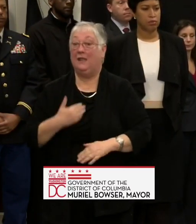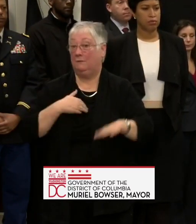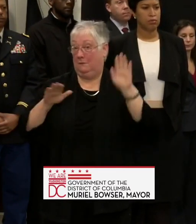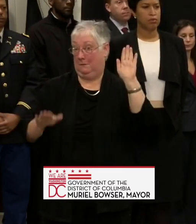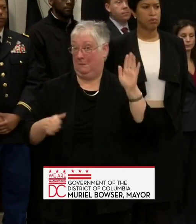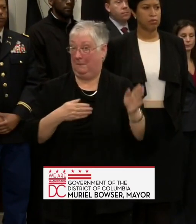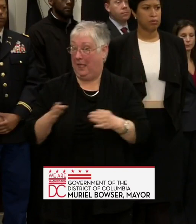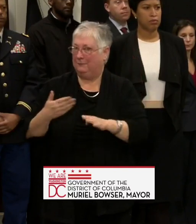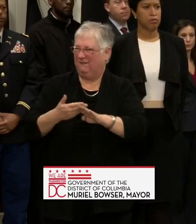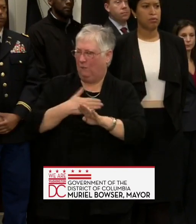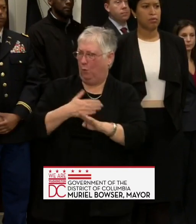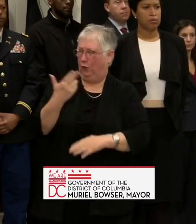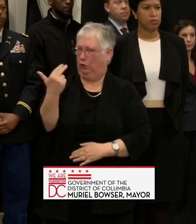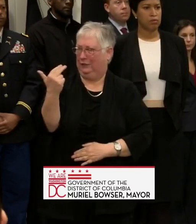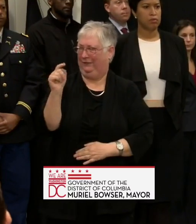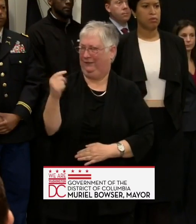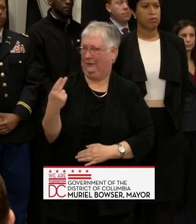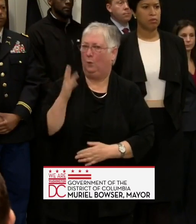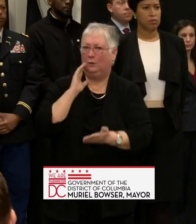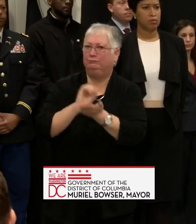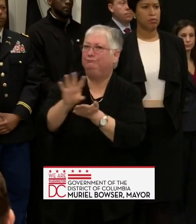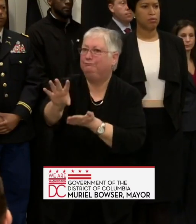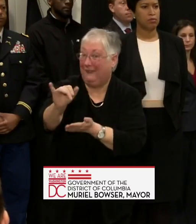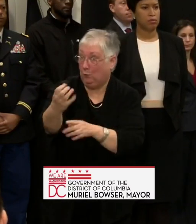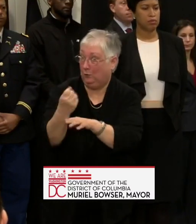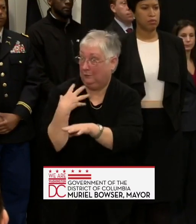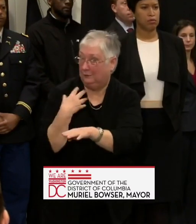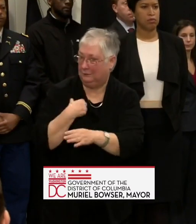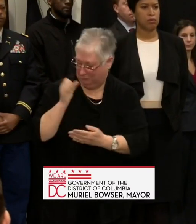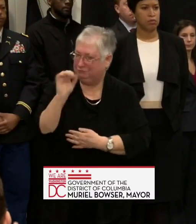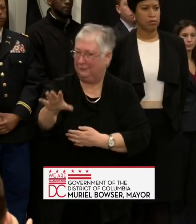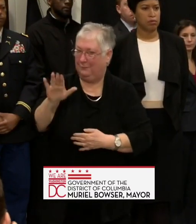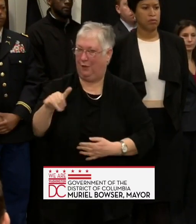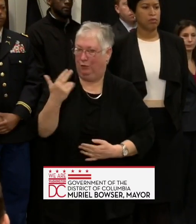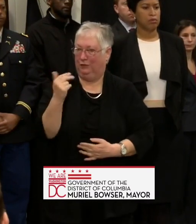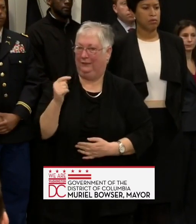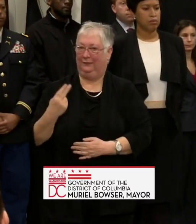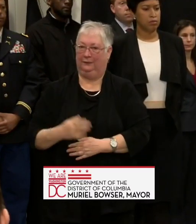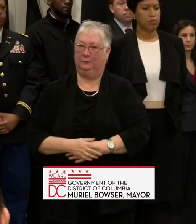WE CAN MAIL IT OUT TO YOU SO WE SUGGEST YOU DO THAT ONLINE AS QUICKLY AS POSSIBLE SO WE CAN HAVE THAT FOR YOU.